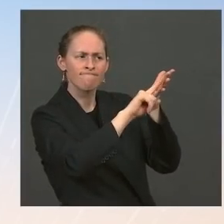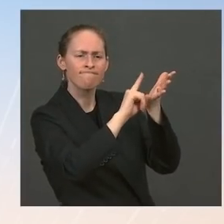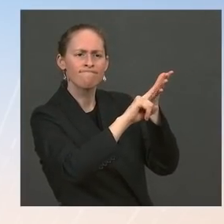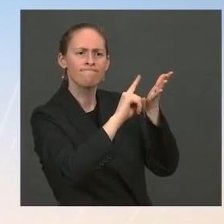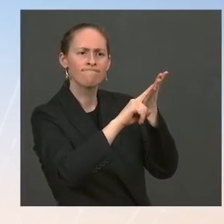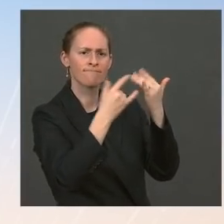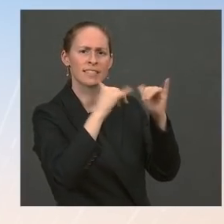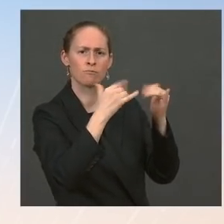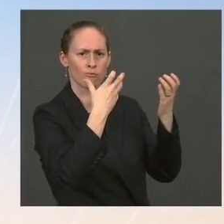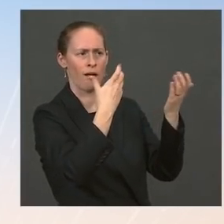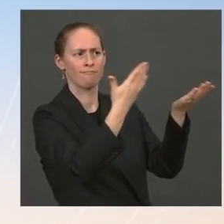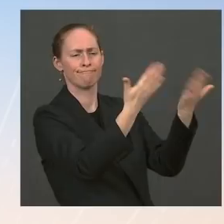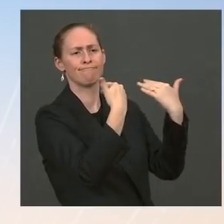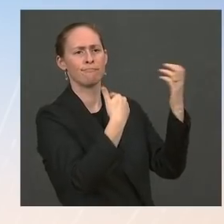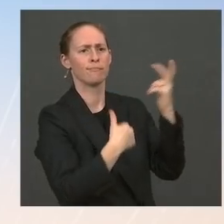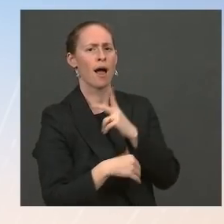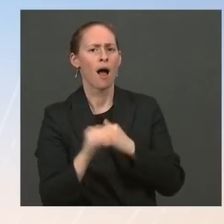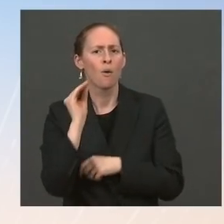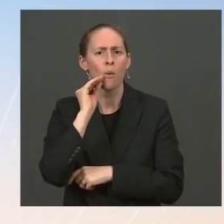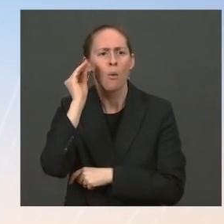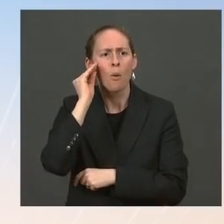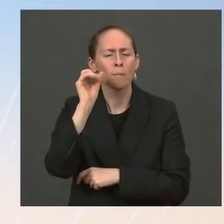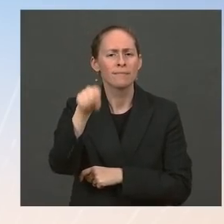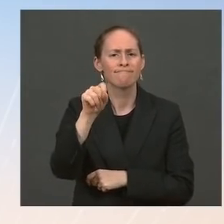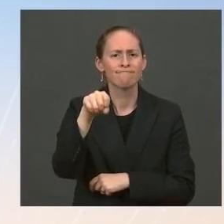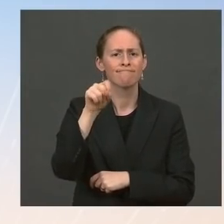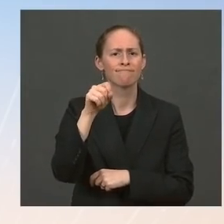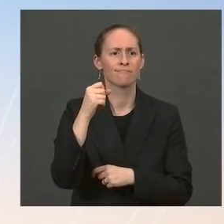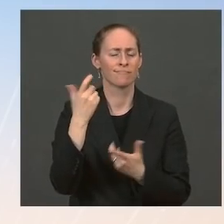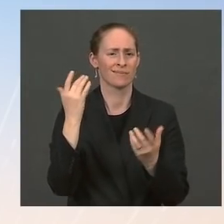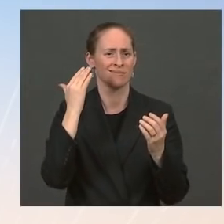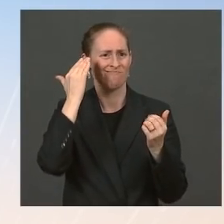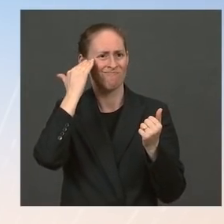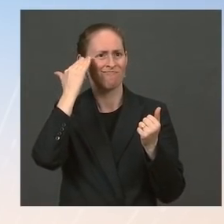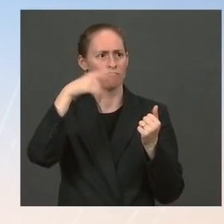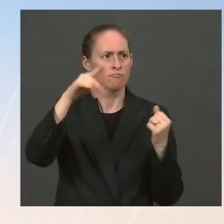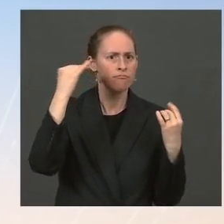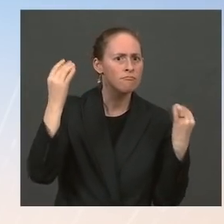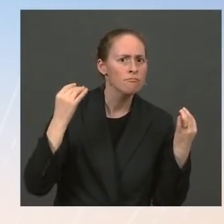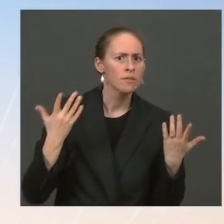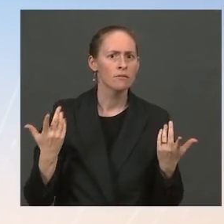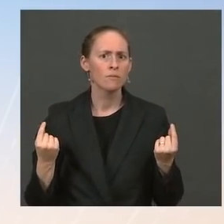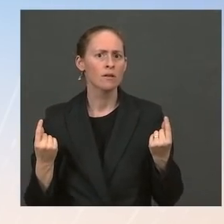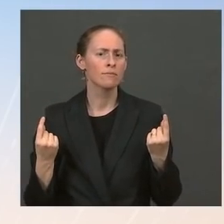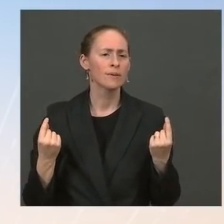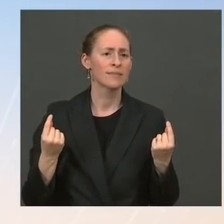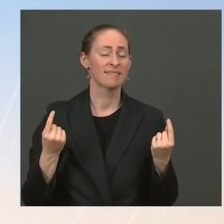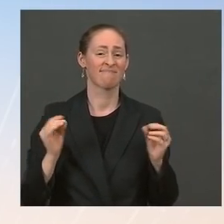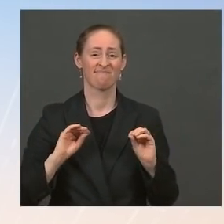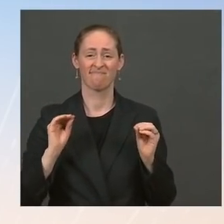I wish I had an update for you today. I know everybody is seeking an update. But, unfortunately, there's nothing I have to report